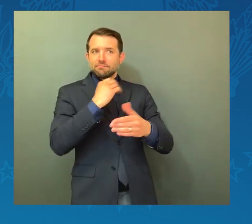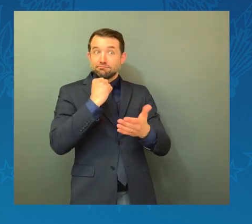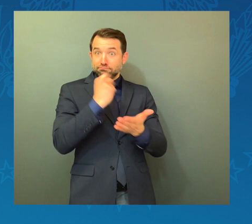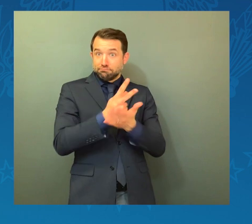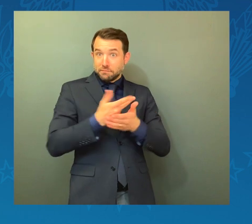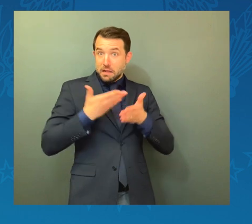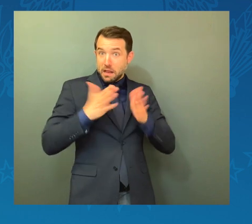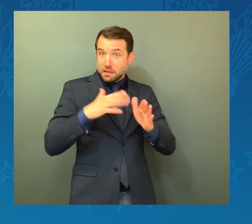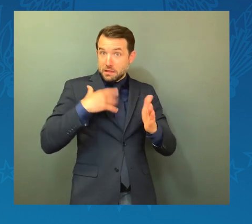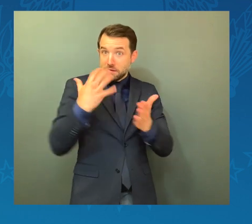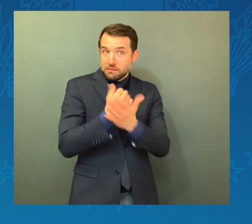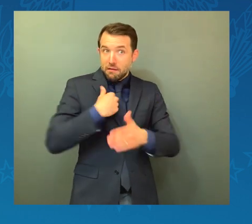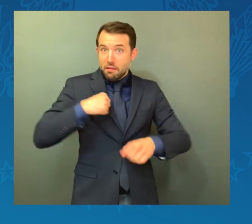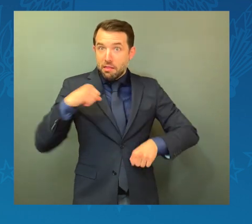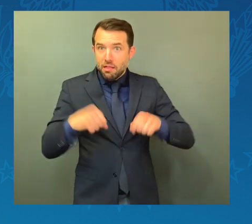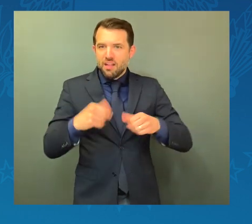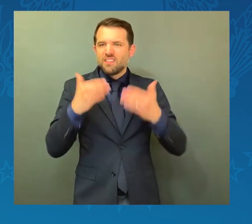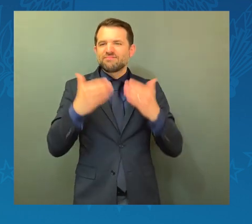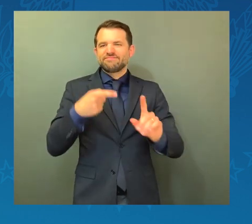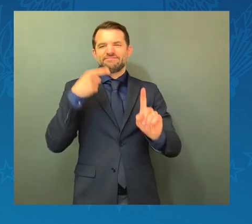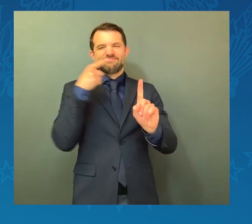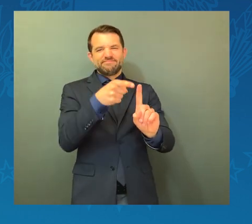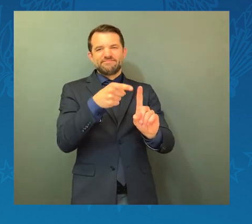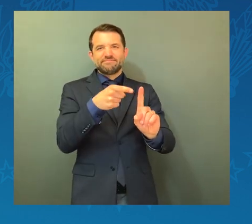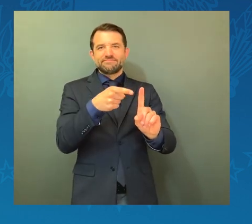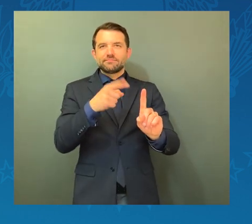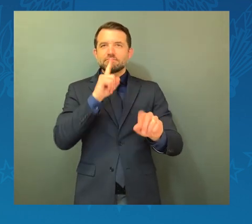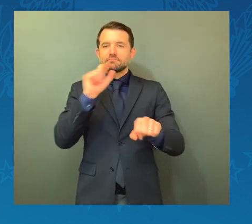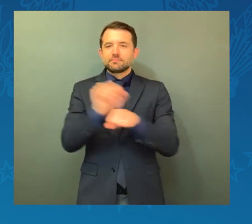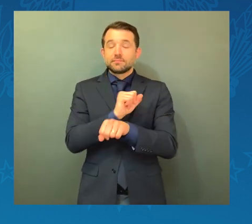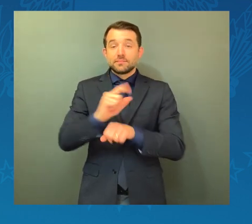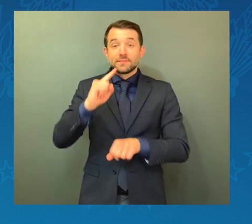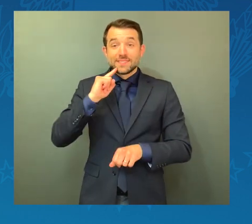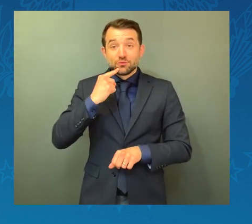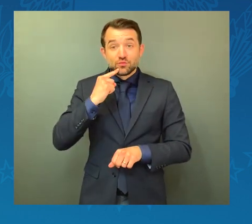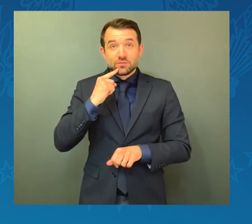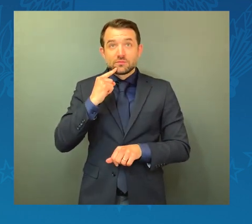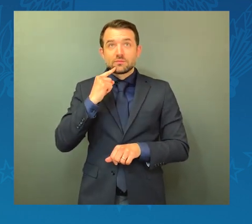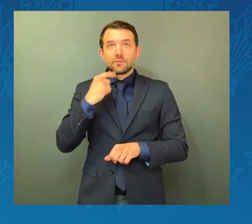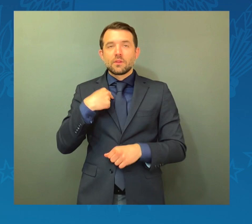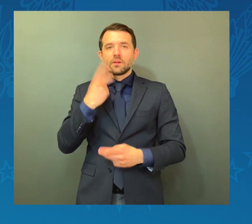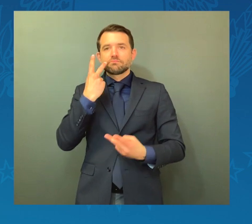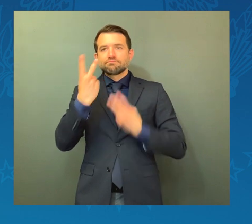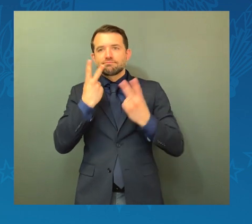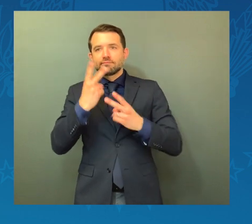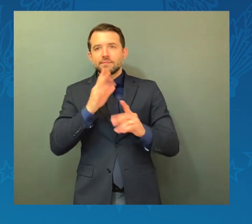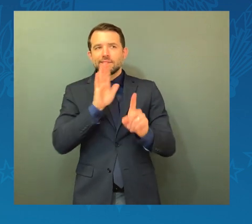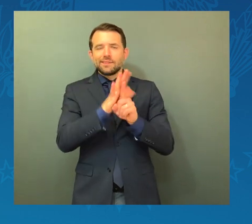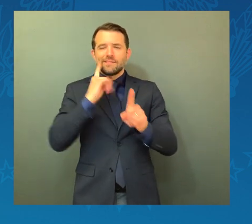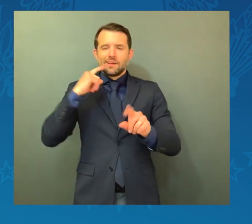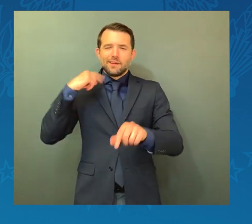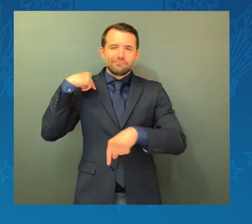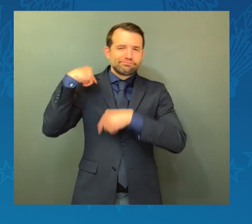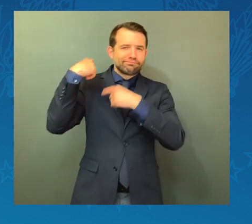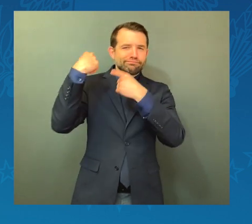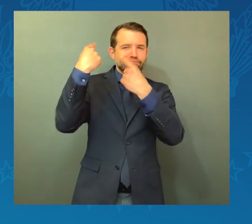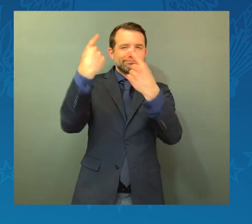But I will tell you, in all seriousness, I have seen him, over the years, during the time that we have worked together,